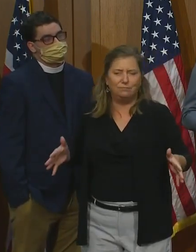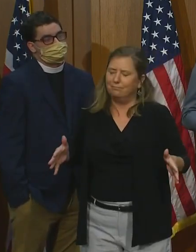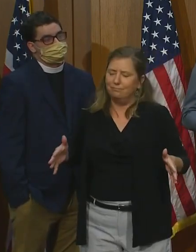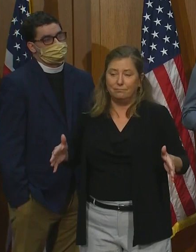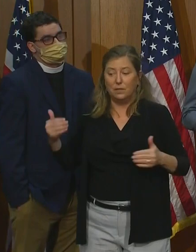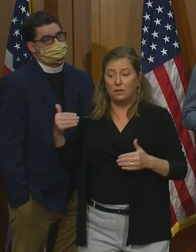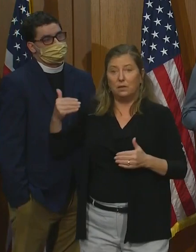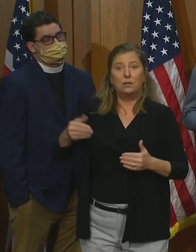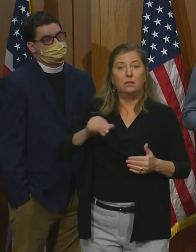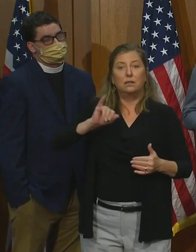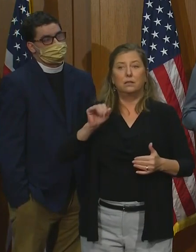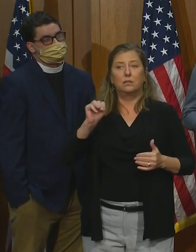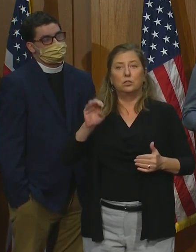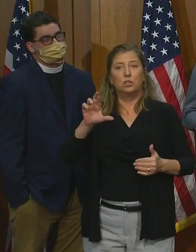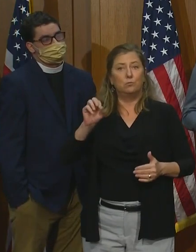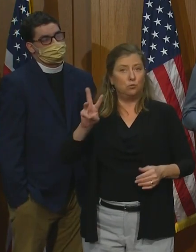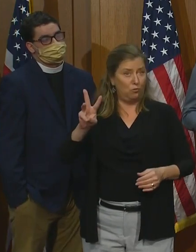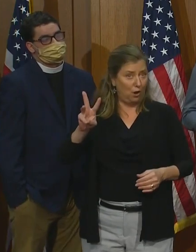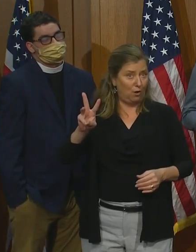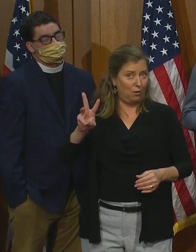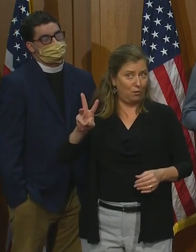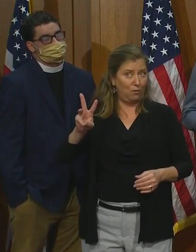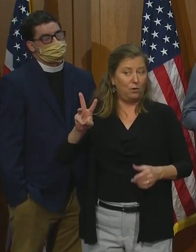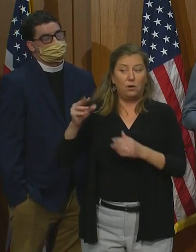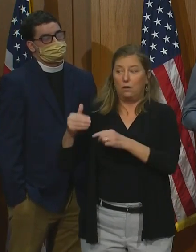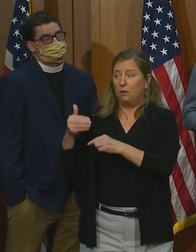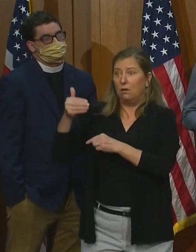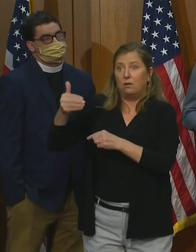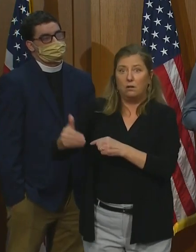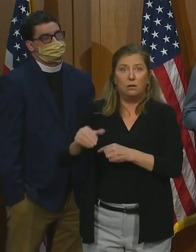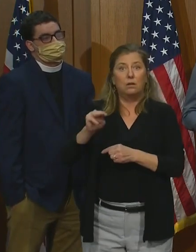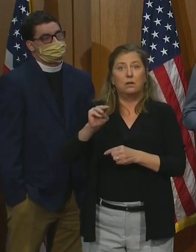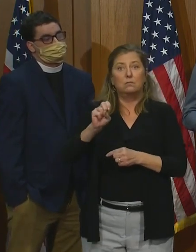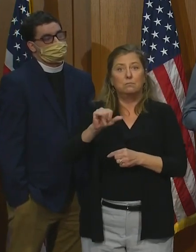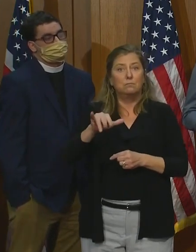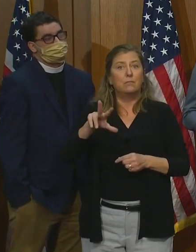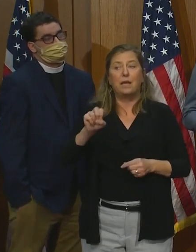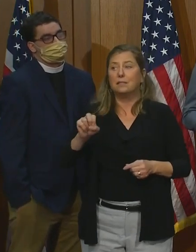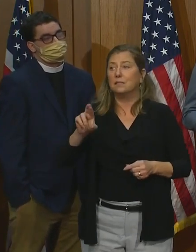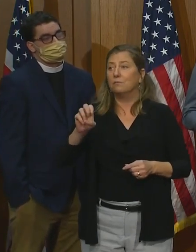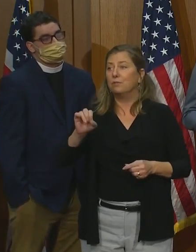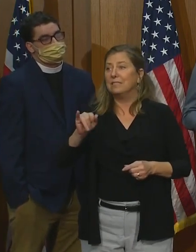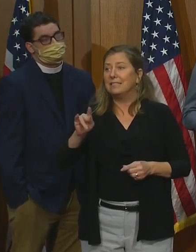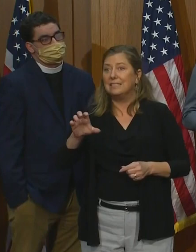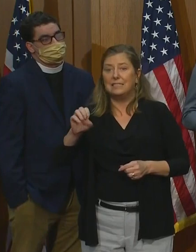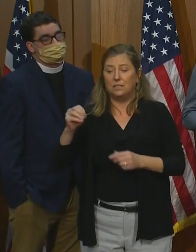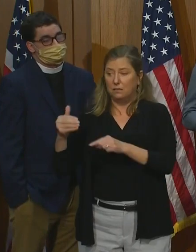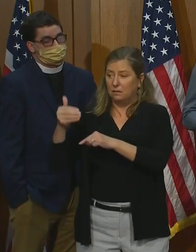SLOW. BY US SO. BLACK OPPRESSION IS BEHIND BUT BUT